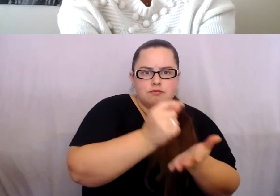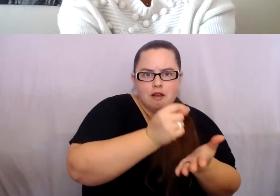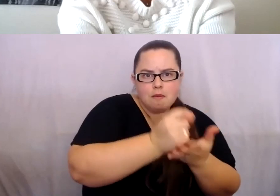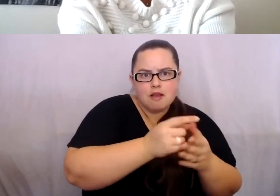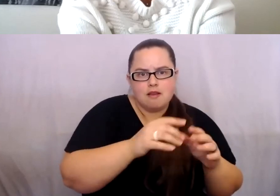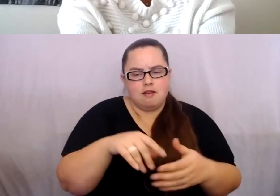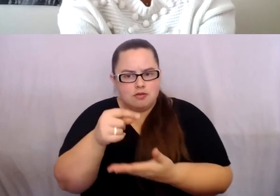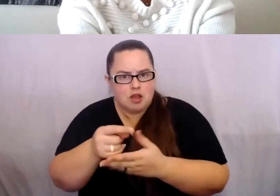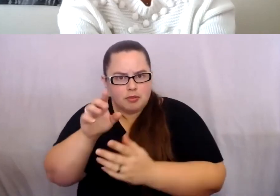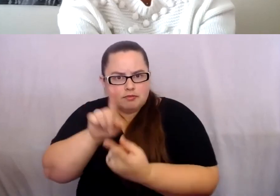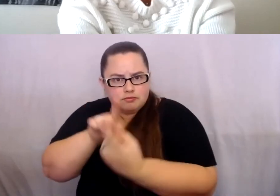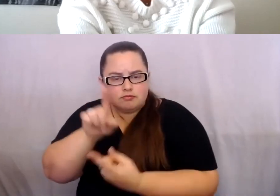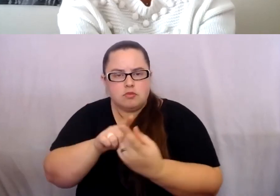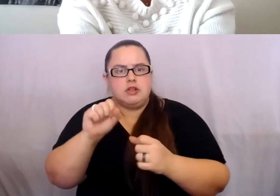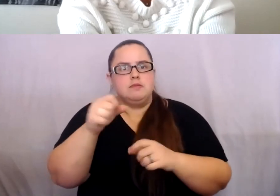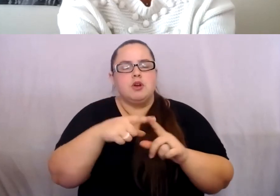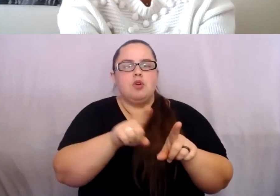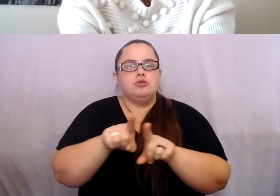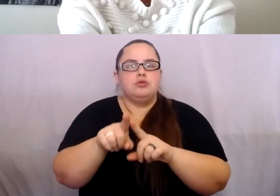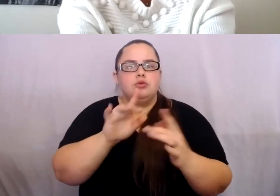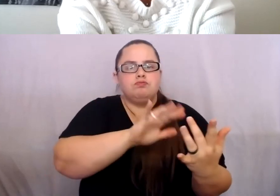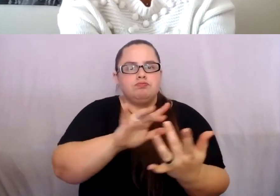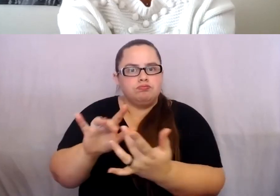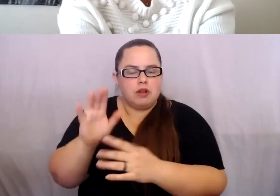So please feel free to reach out. I will put my email in the chat,